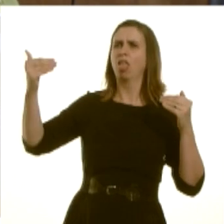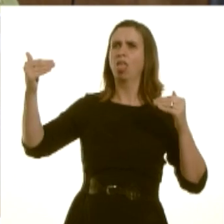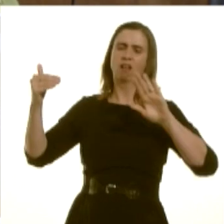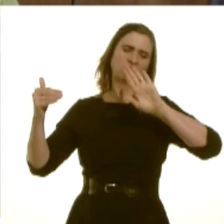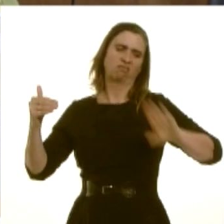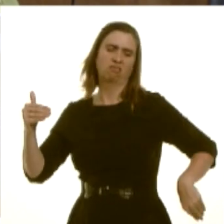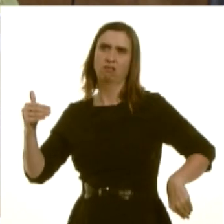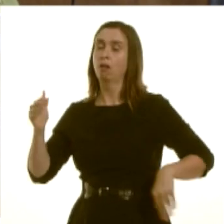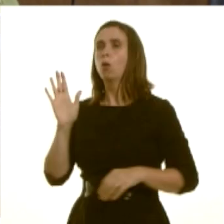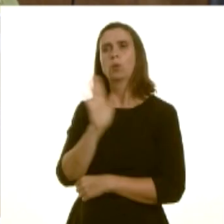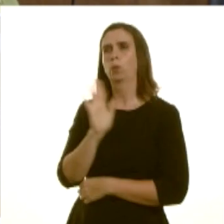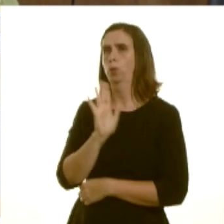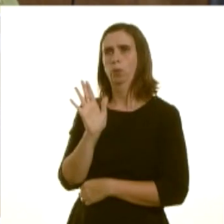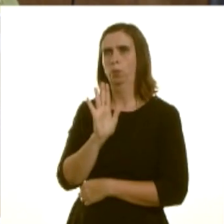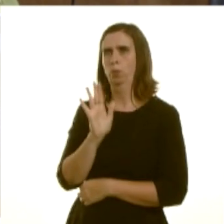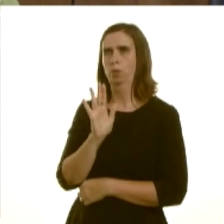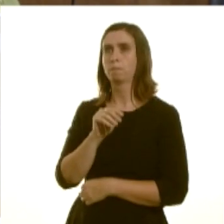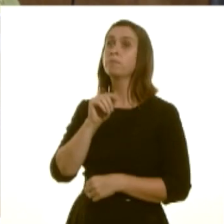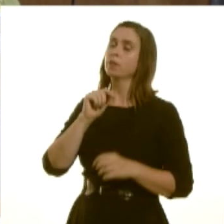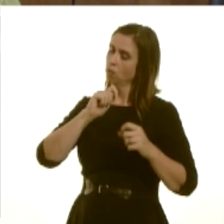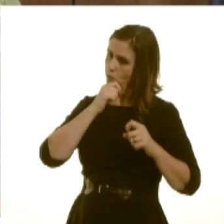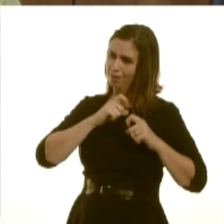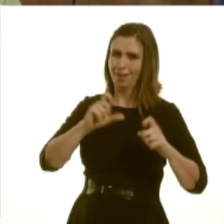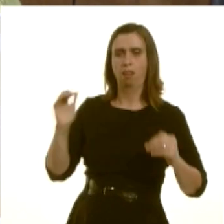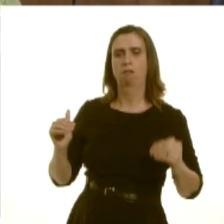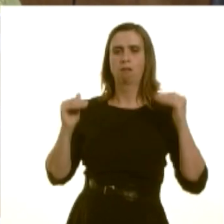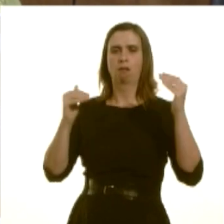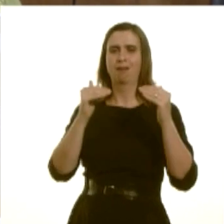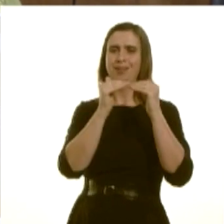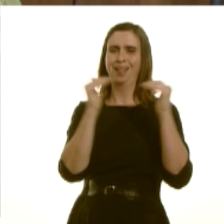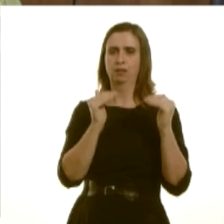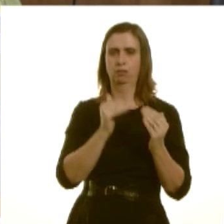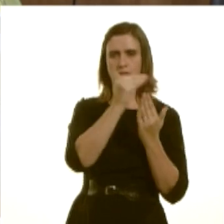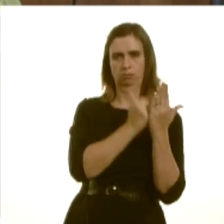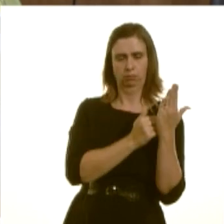exist within the European Union. It will still be the case that anybody who wishes to export